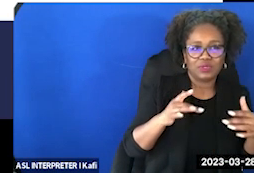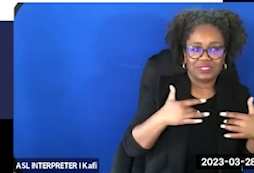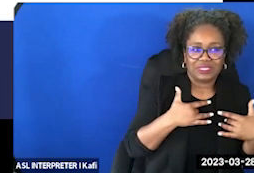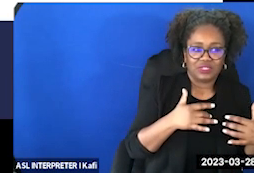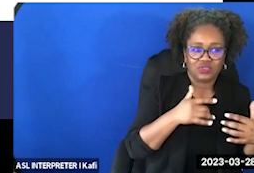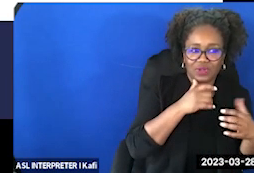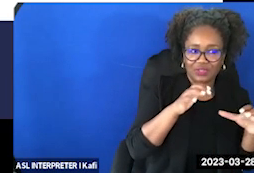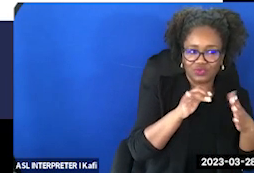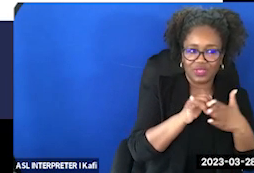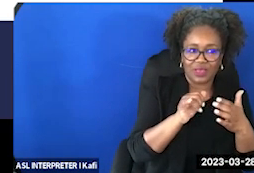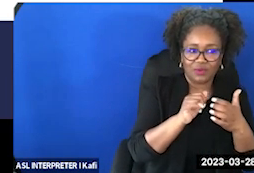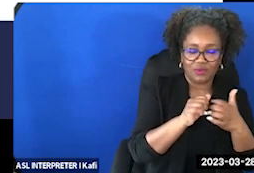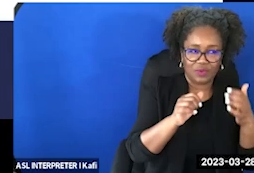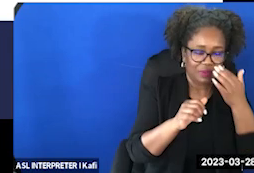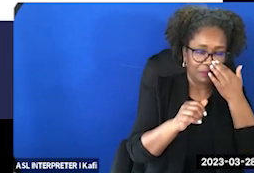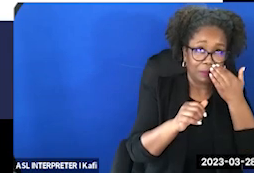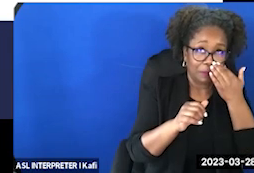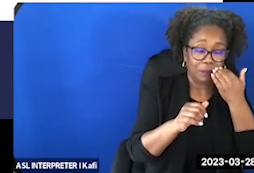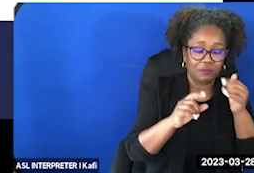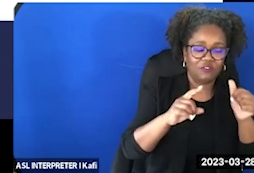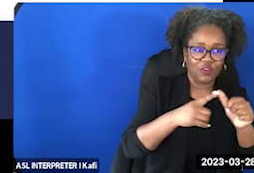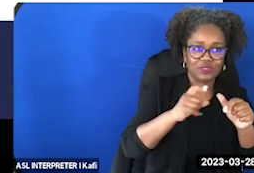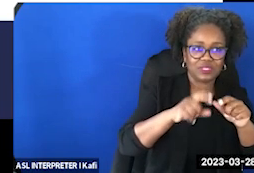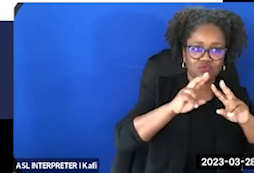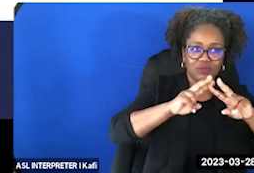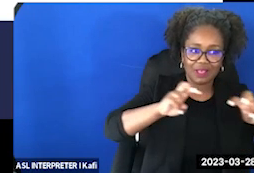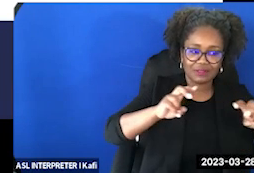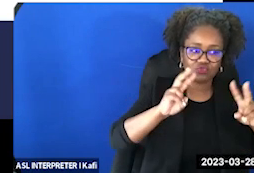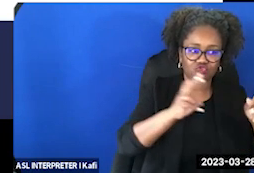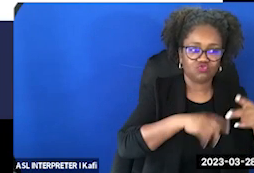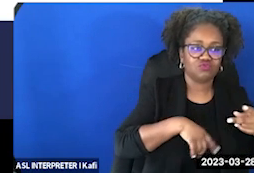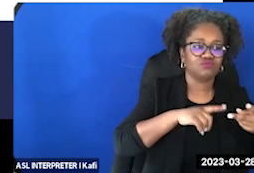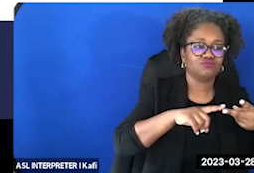Debbie Stine, Science & Technology Policy Academy: and then sort of identifying documents, equities looking at the causes.